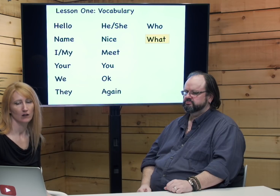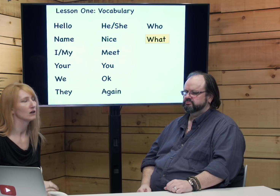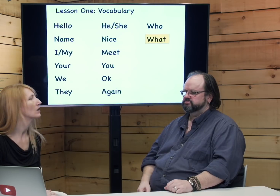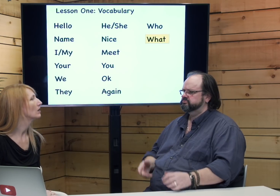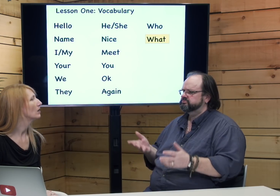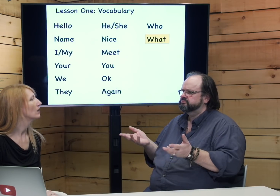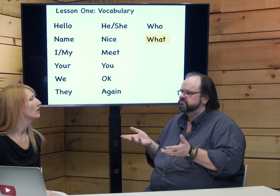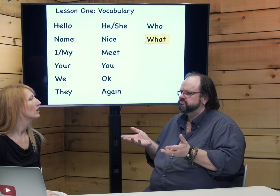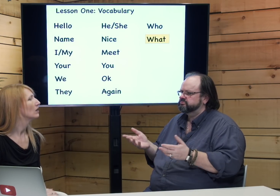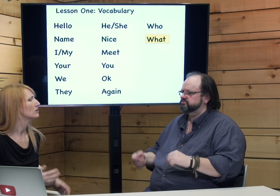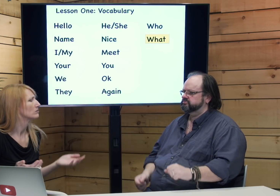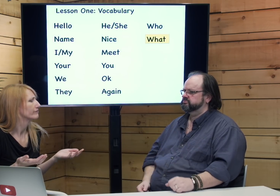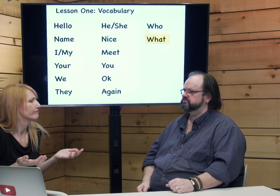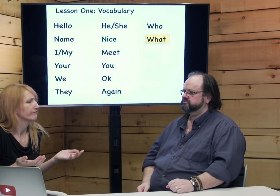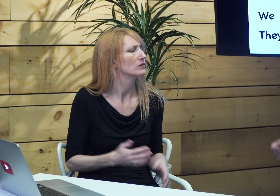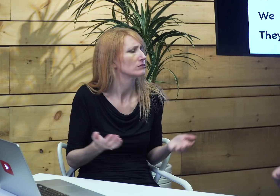what